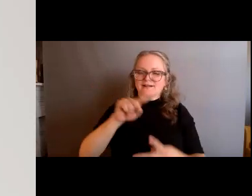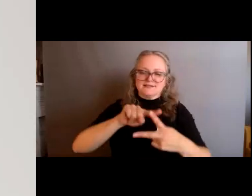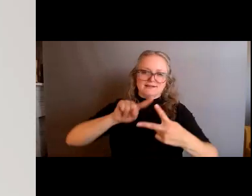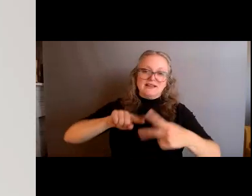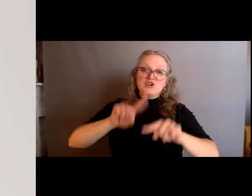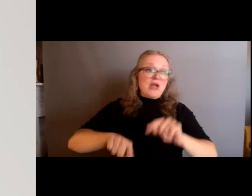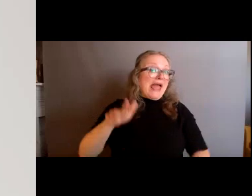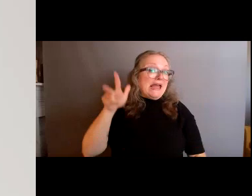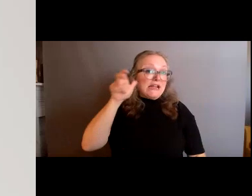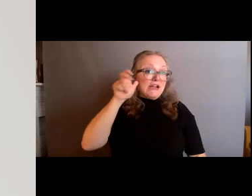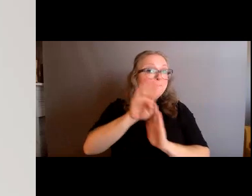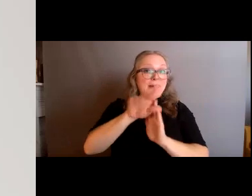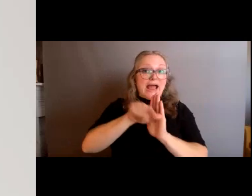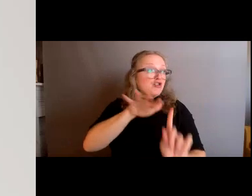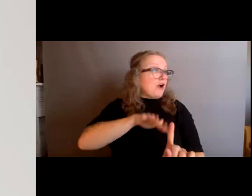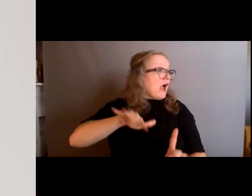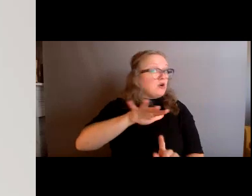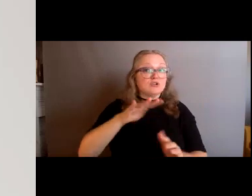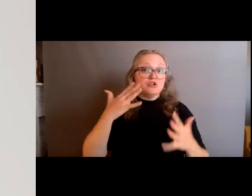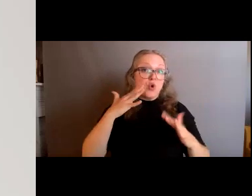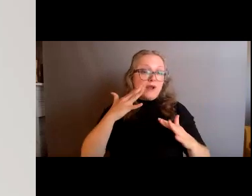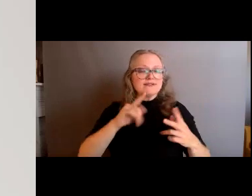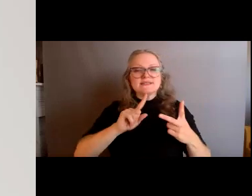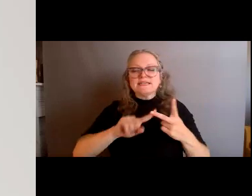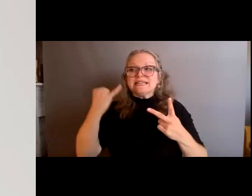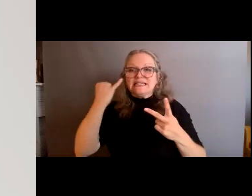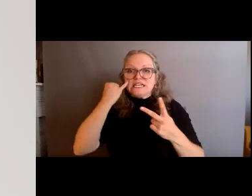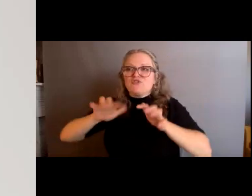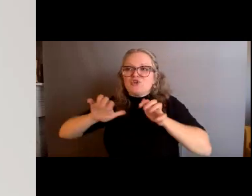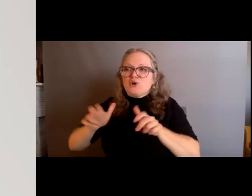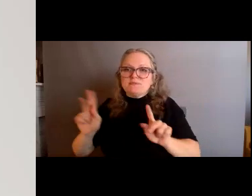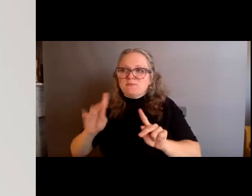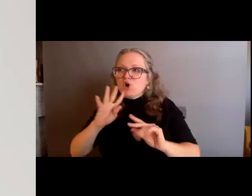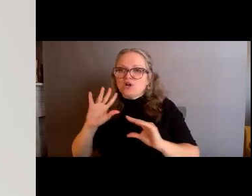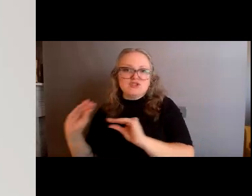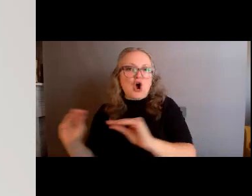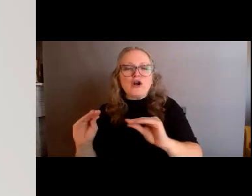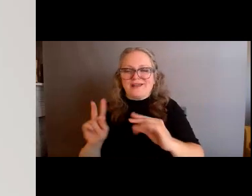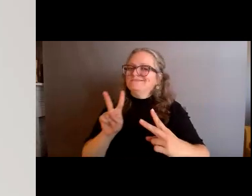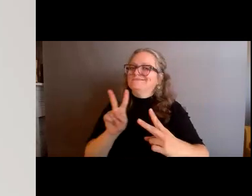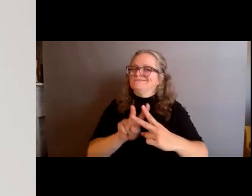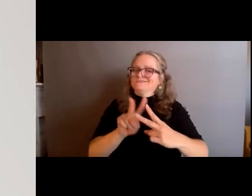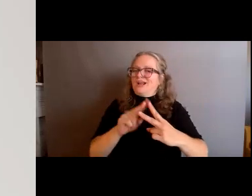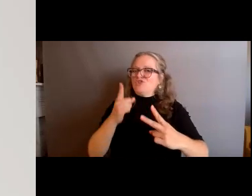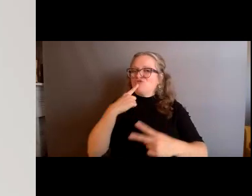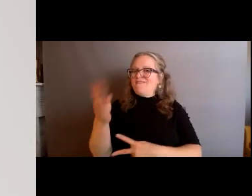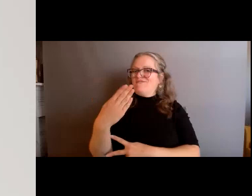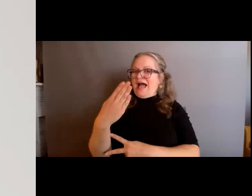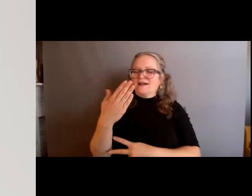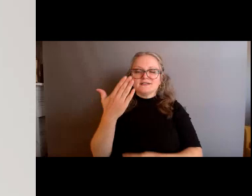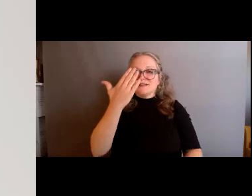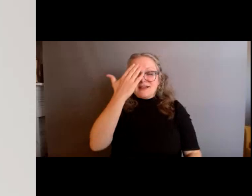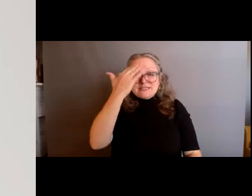Can't hear groups of people are talking, and that's again, it's because they just don't have those. The noise is louder than those pH and th